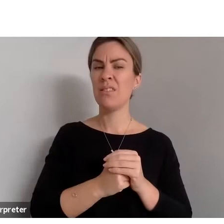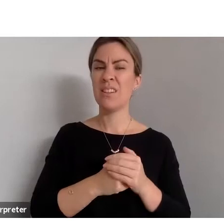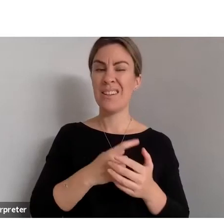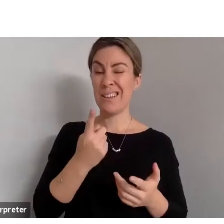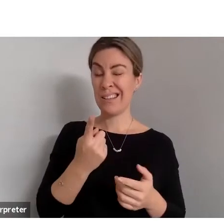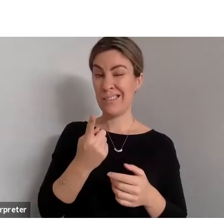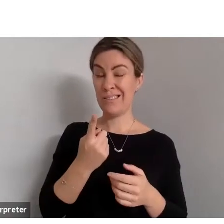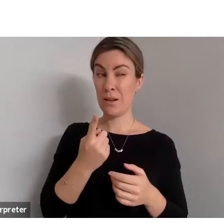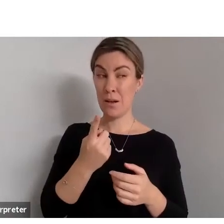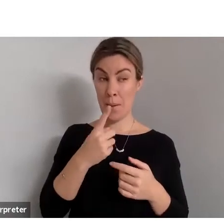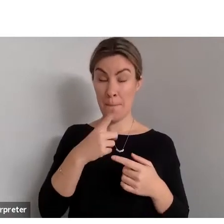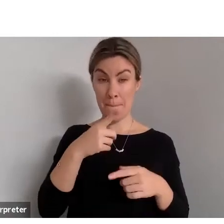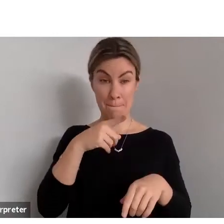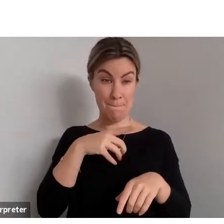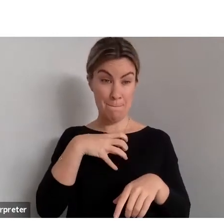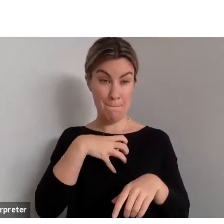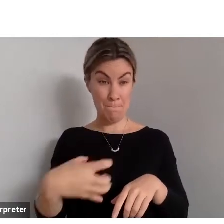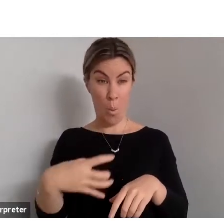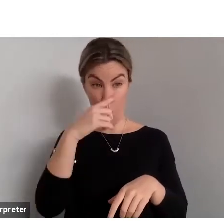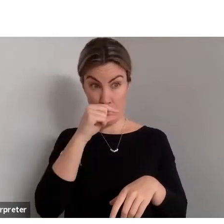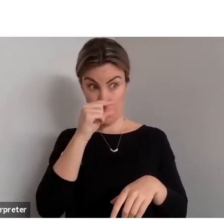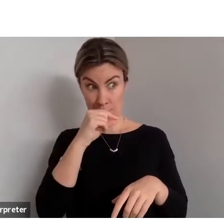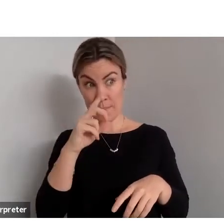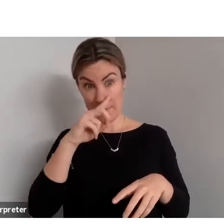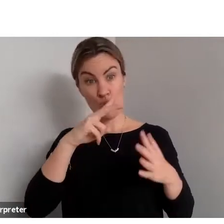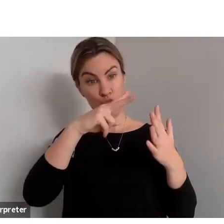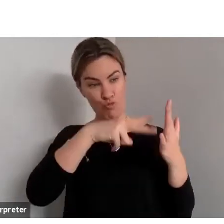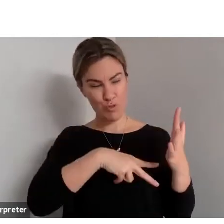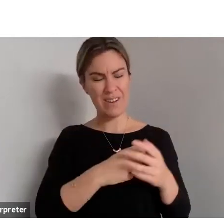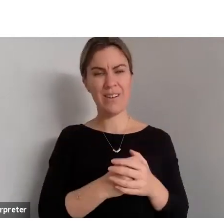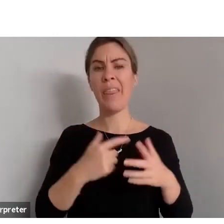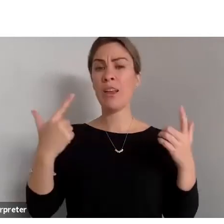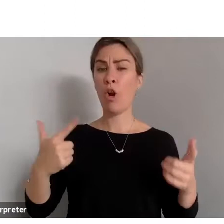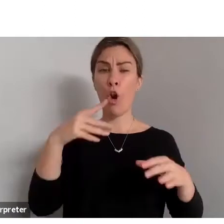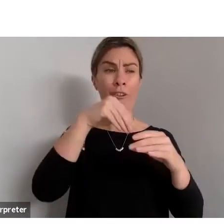better term. There is a lot of content out there, a lot of things vying for people's eyes,.